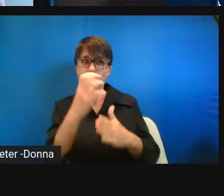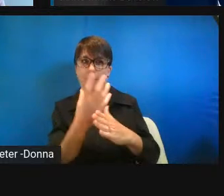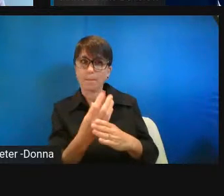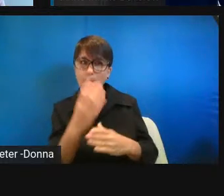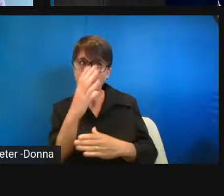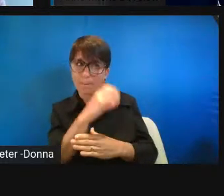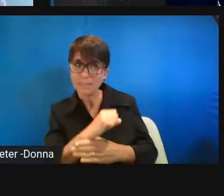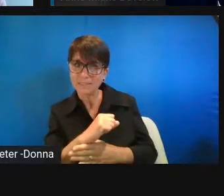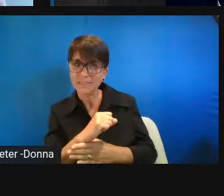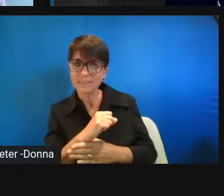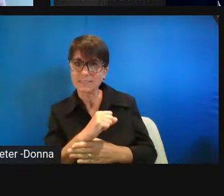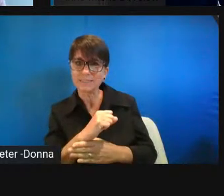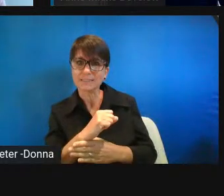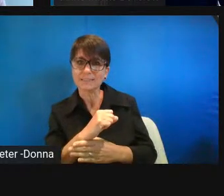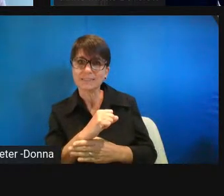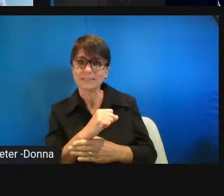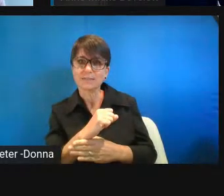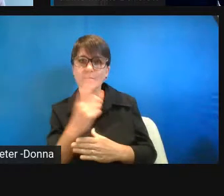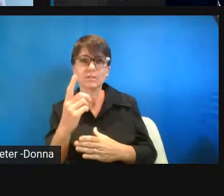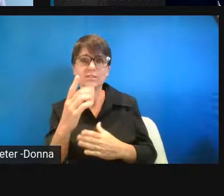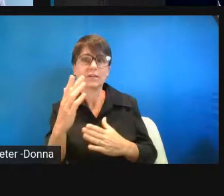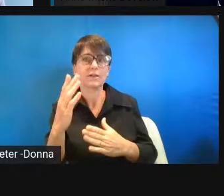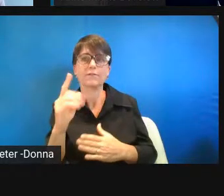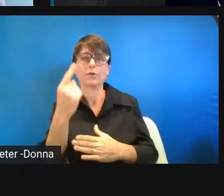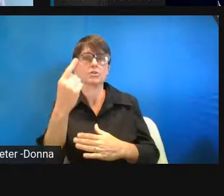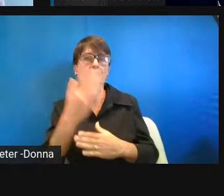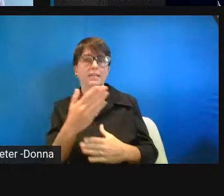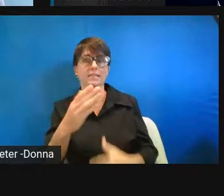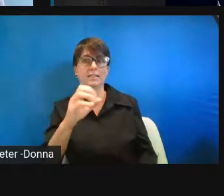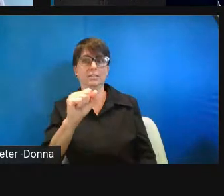Picca Neri: What is the first thing for you? The shortcut that Tesco was missing?